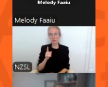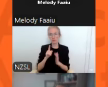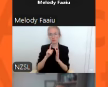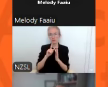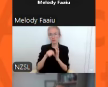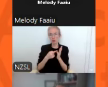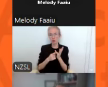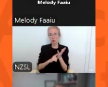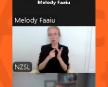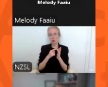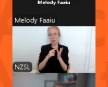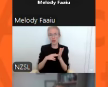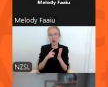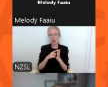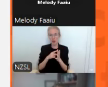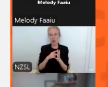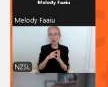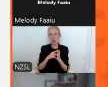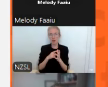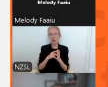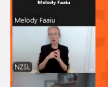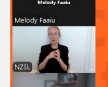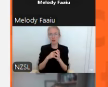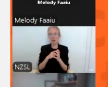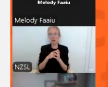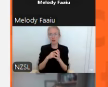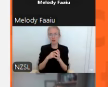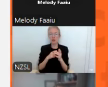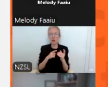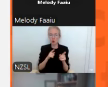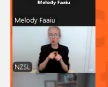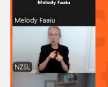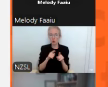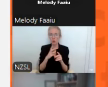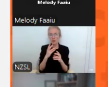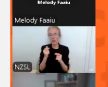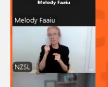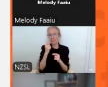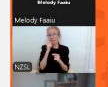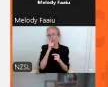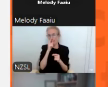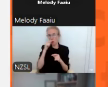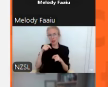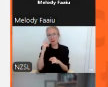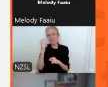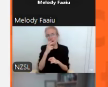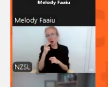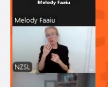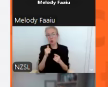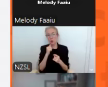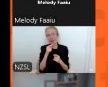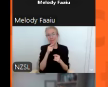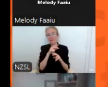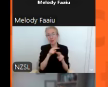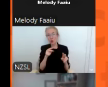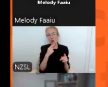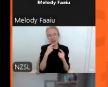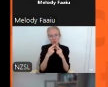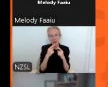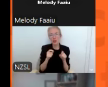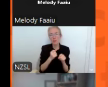to share to describe any content in your slides so our attendees